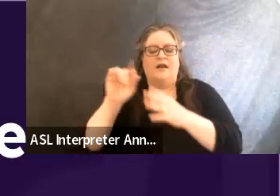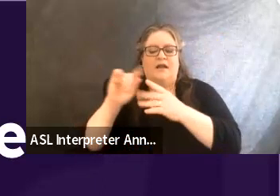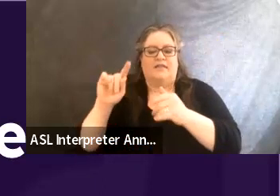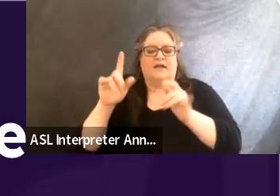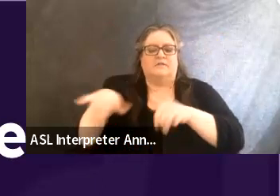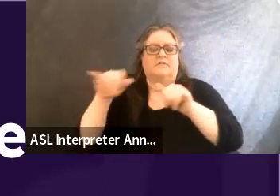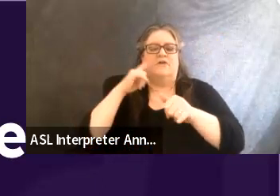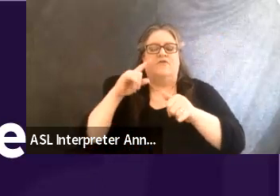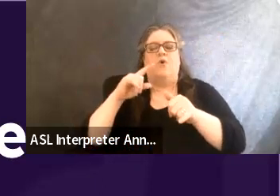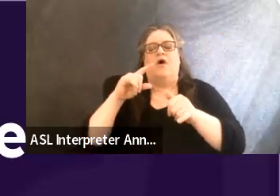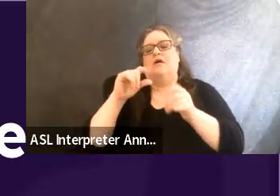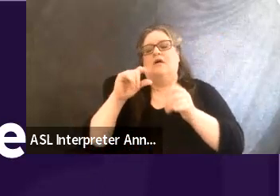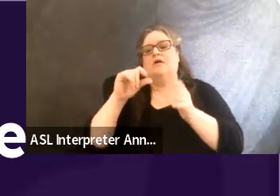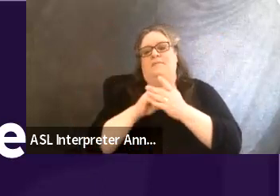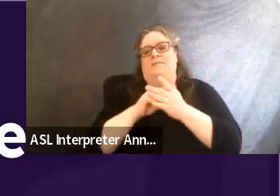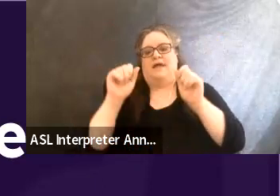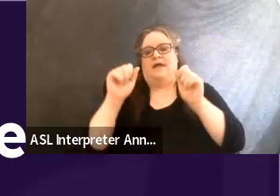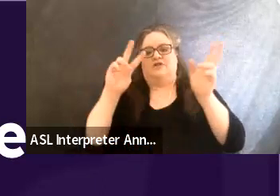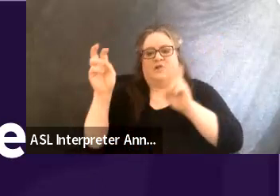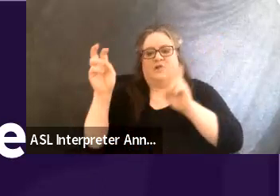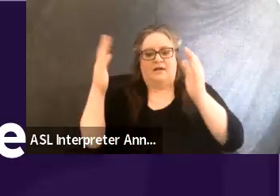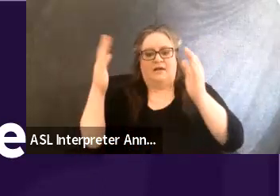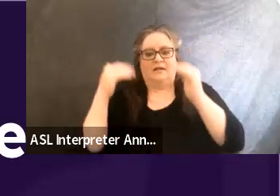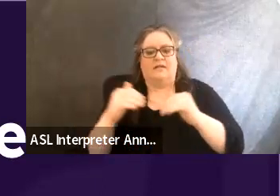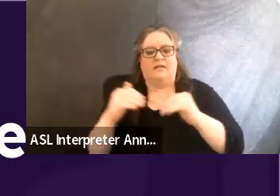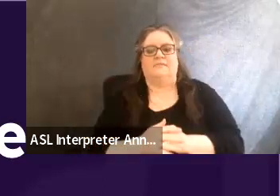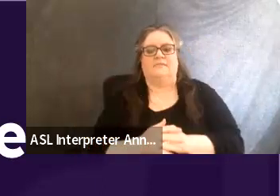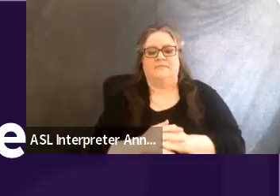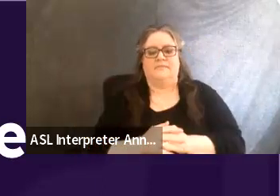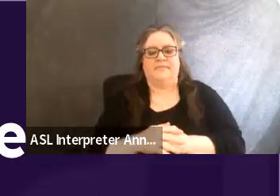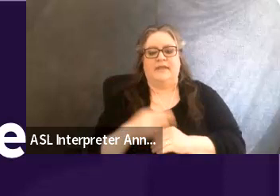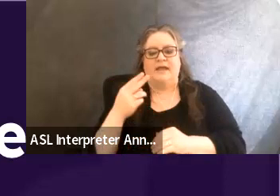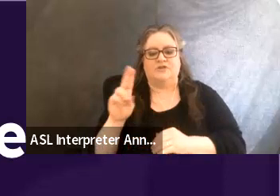for page titles and heading level 2 or H2s are commonly used